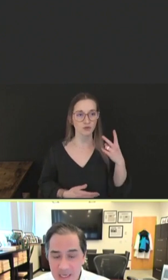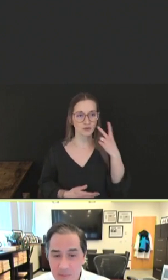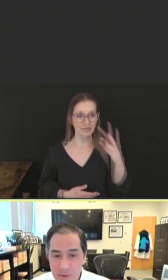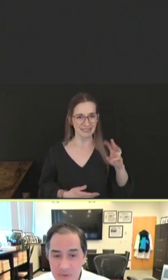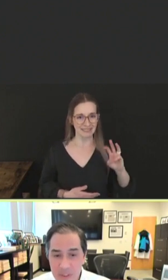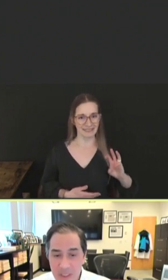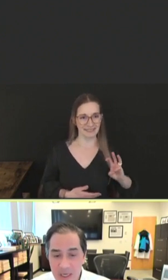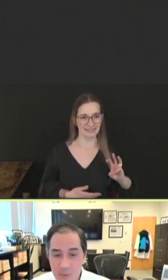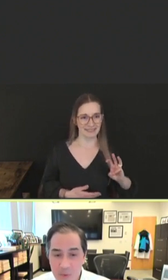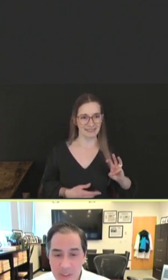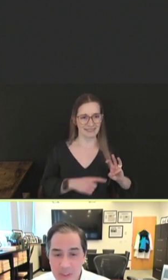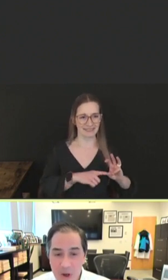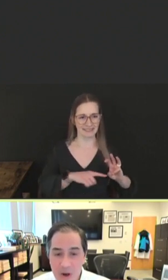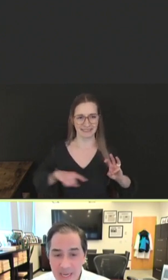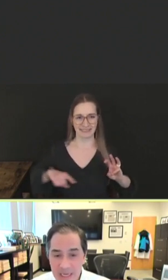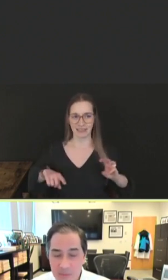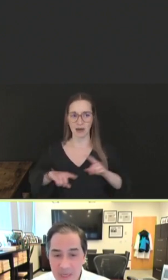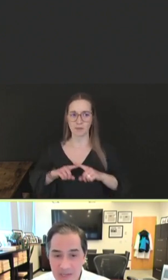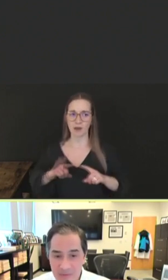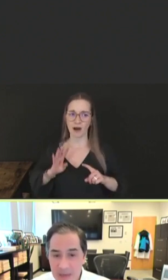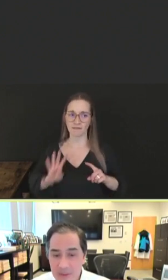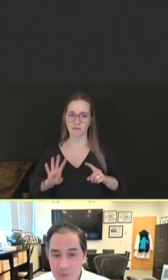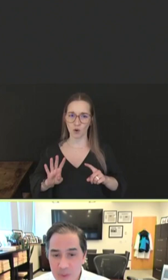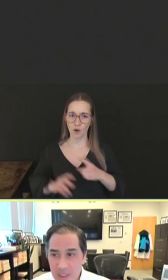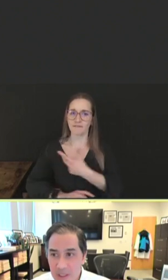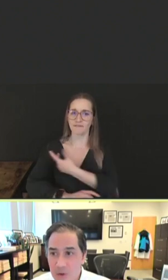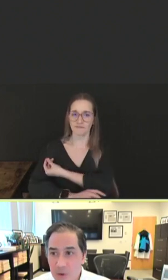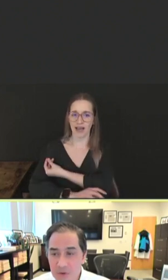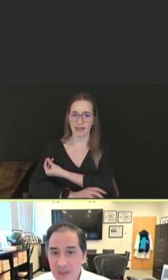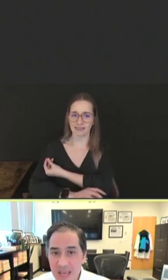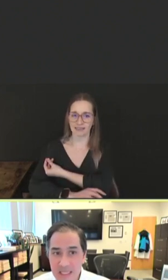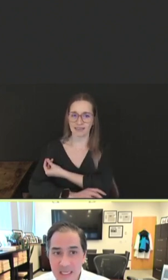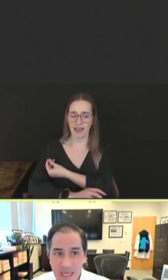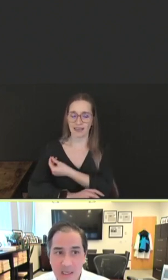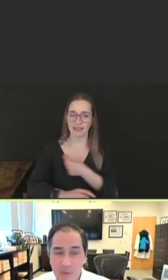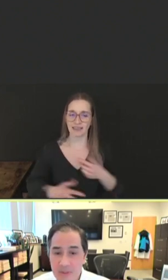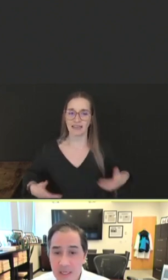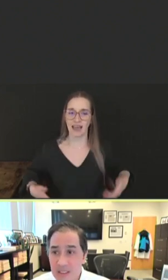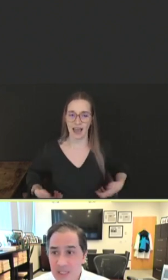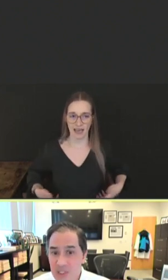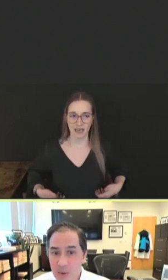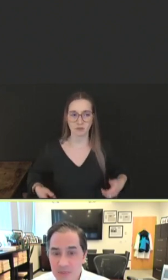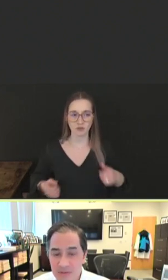animals with a log antibody of about three. Those are vaccinated animals that essentially represent